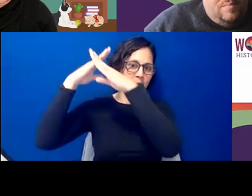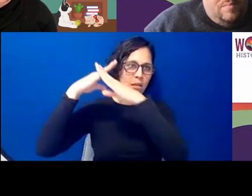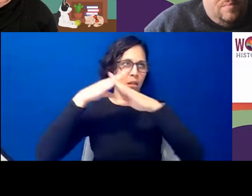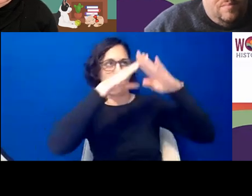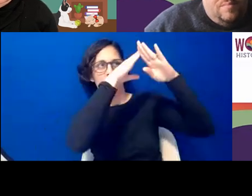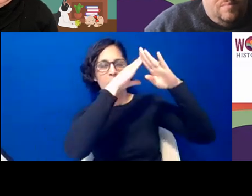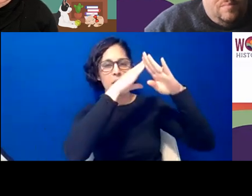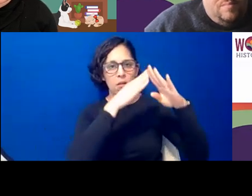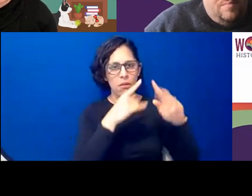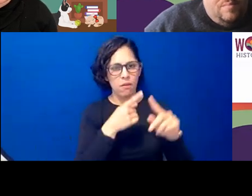Aurora Chang: upon that.